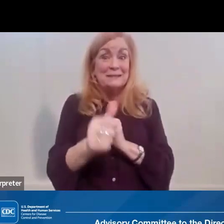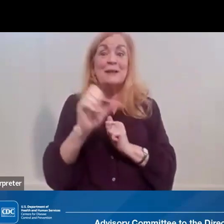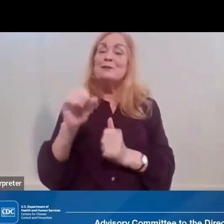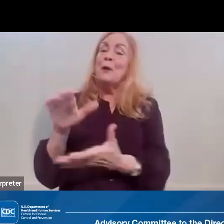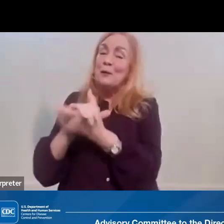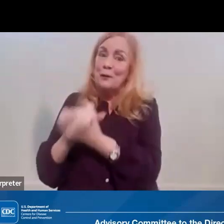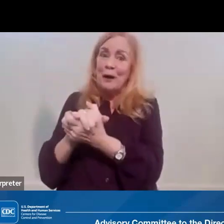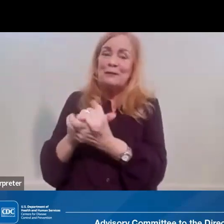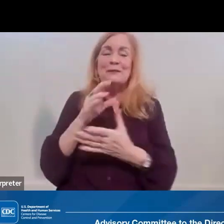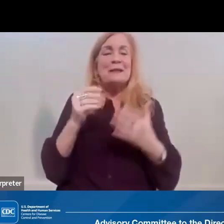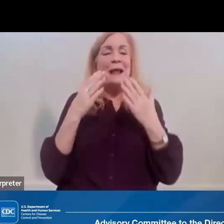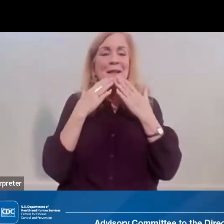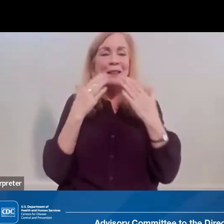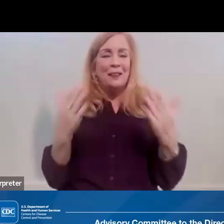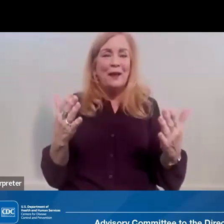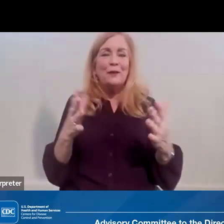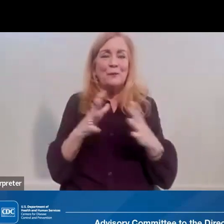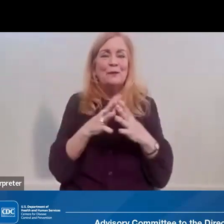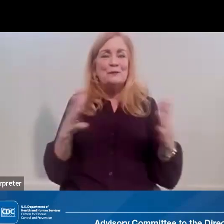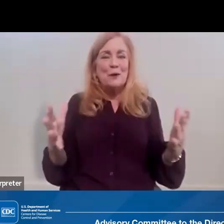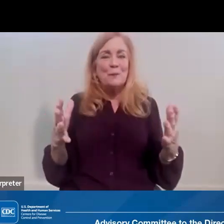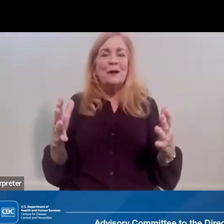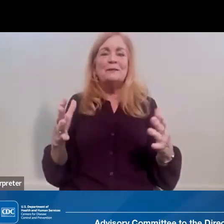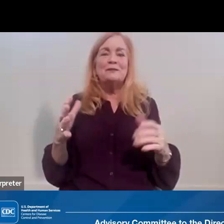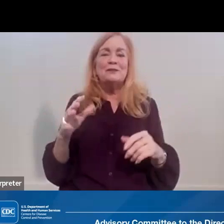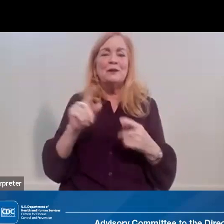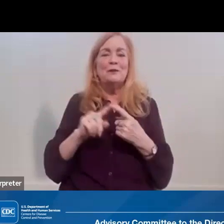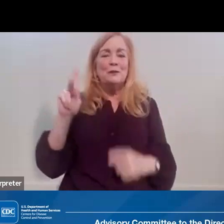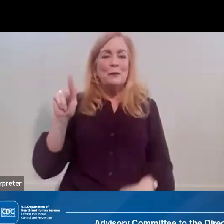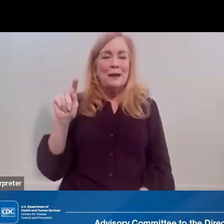And thank you so much, Andi and Kate, and particularly Rhonda and Octavio